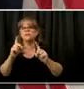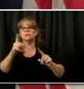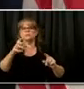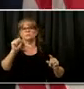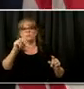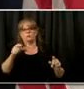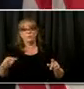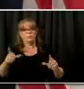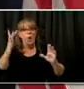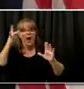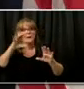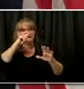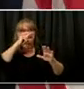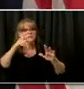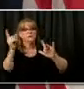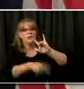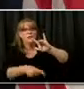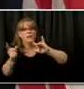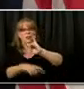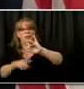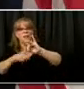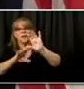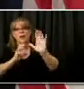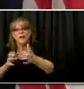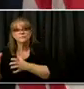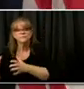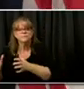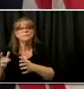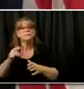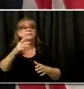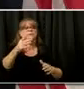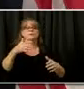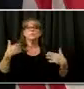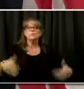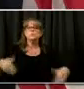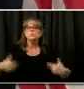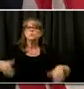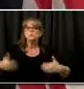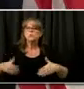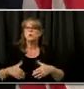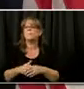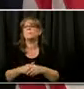we know parents are often juggling a job or two child care responsibilities as a parent myself